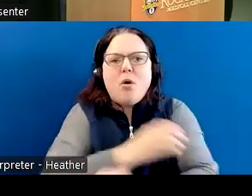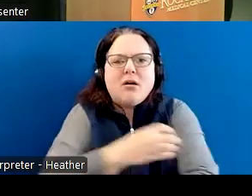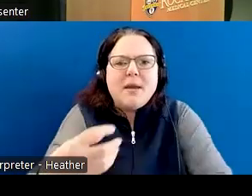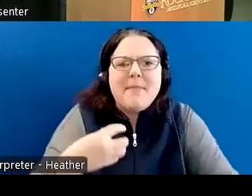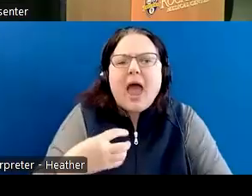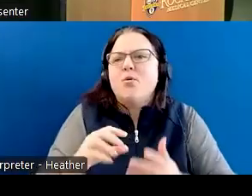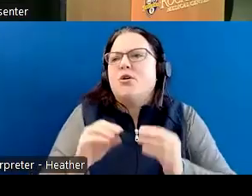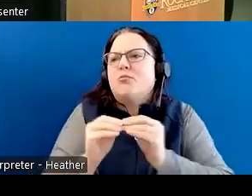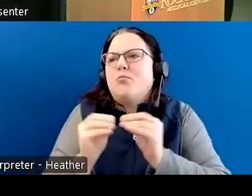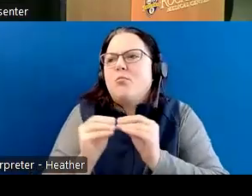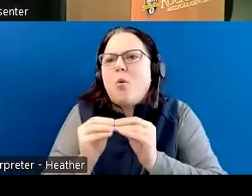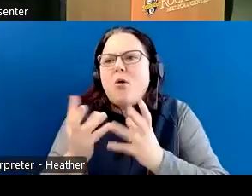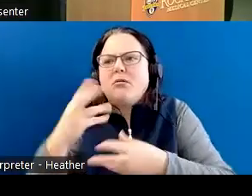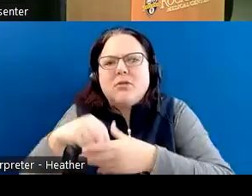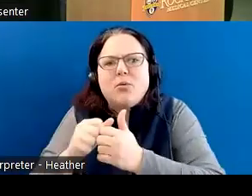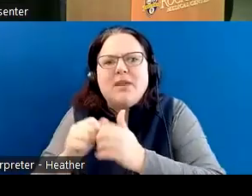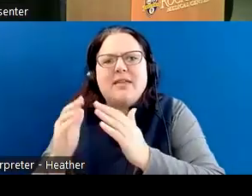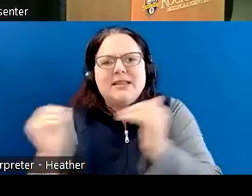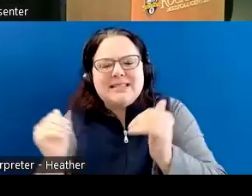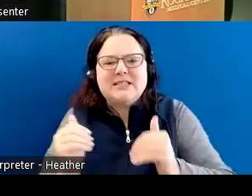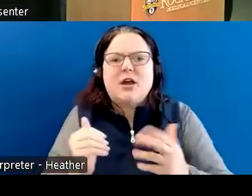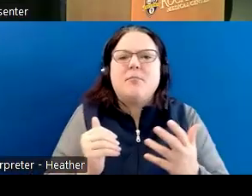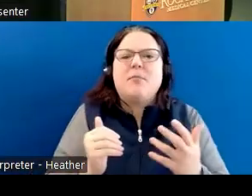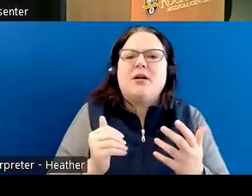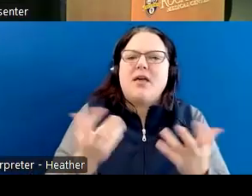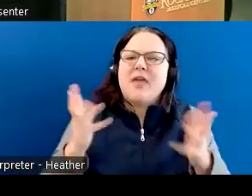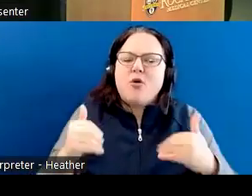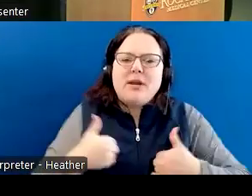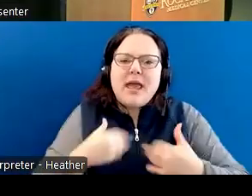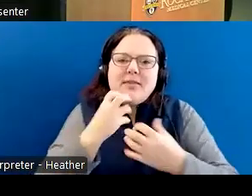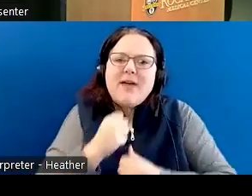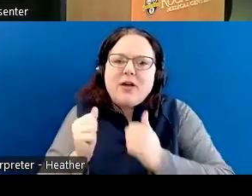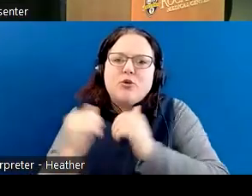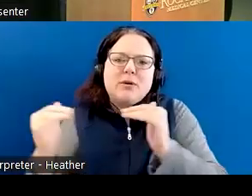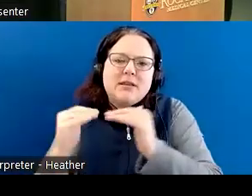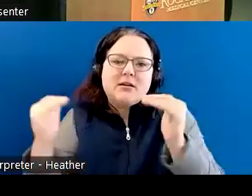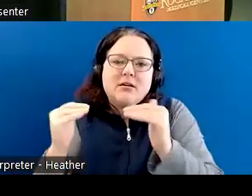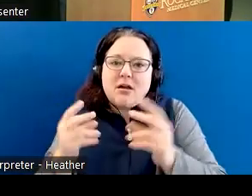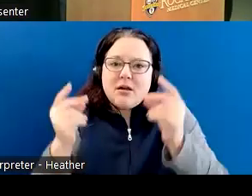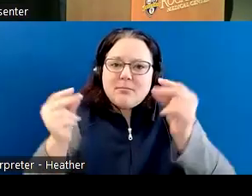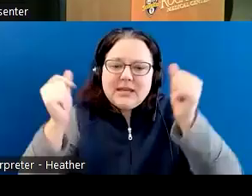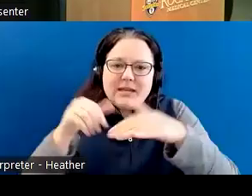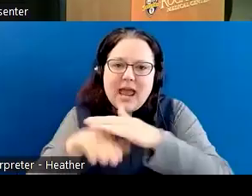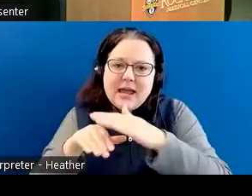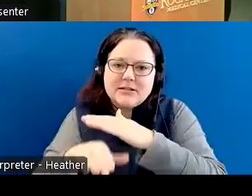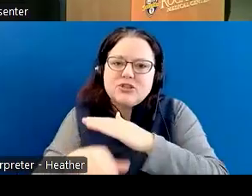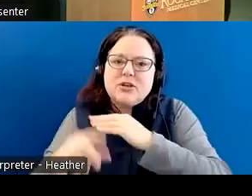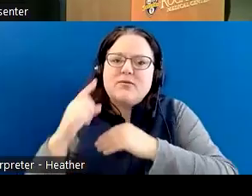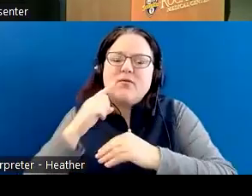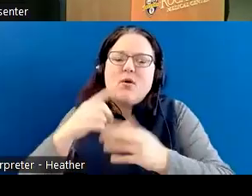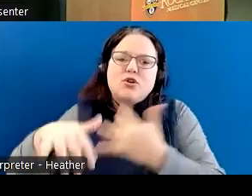system. They had through peers immediate access to unconditional social relationships and social